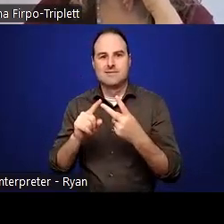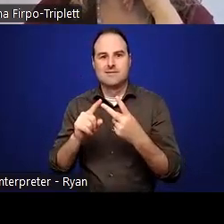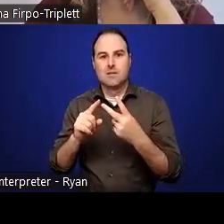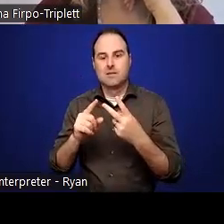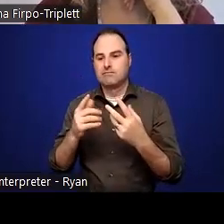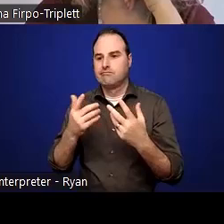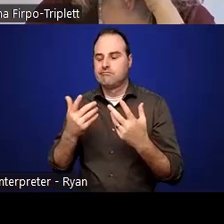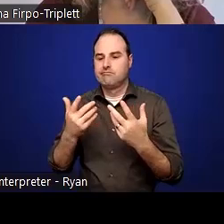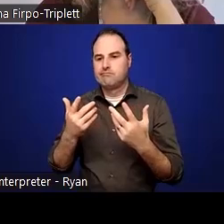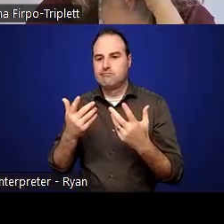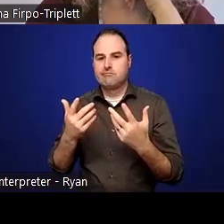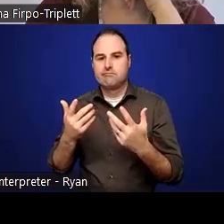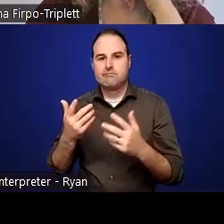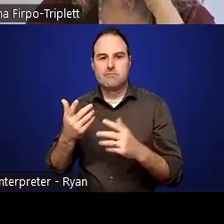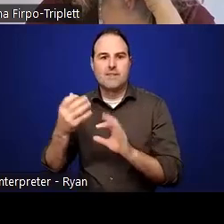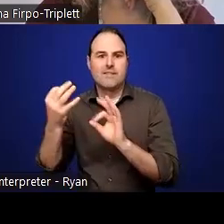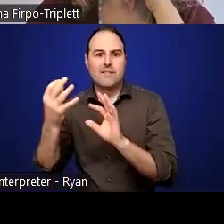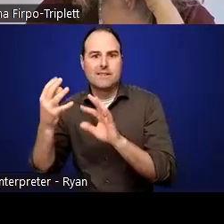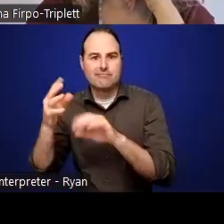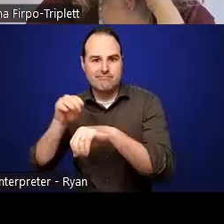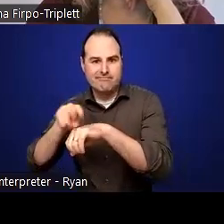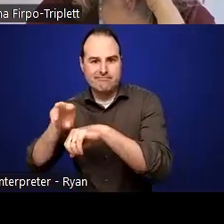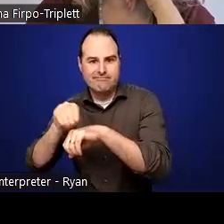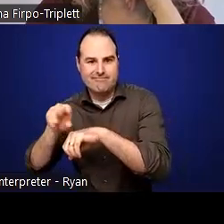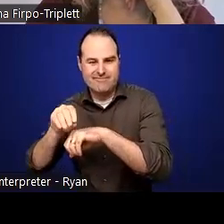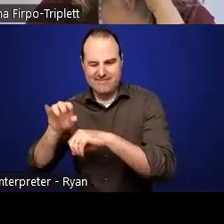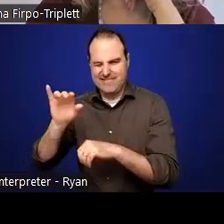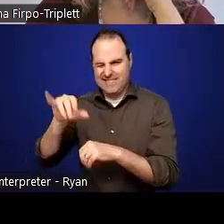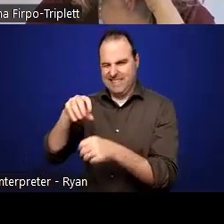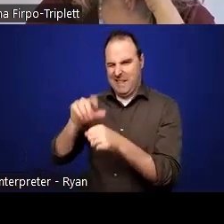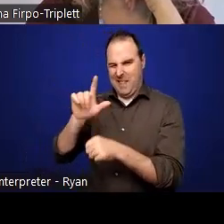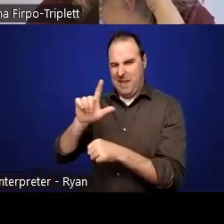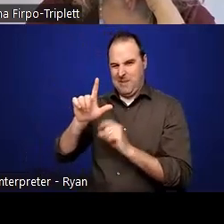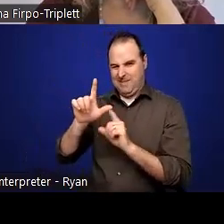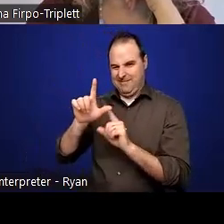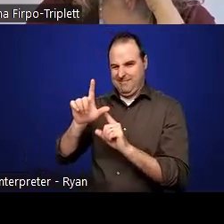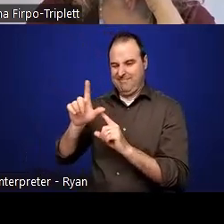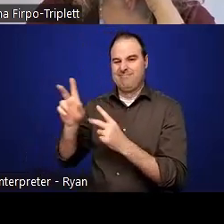portion of the skill flex library. And those videos are currently being coded to determine